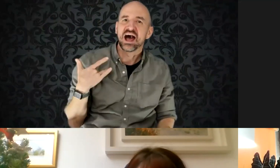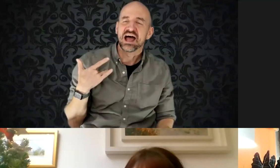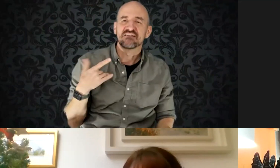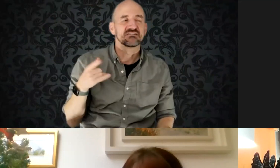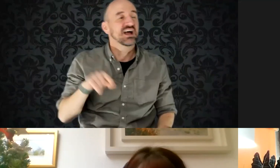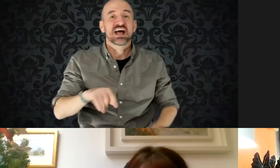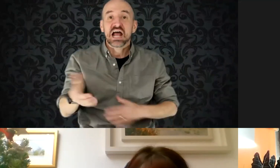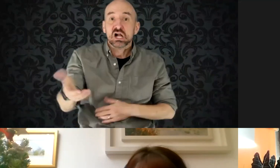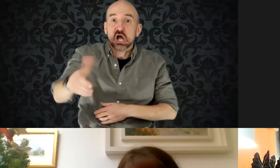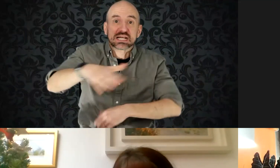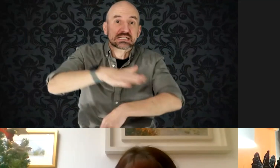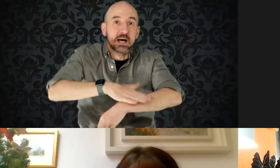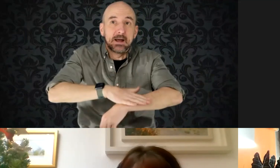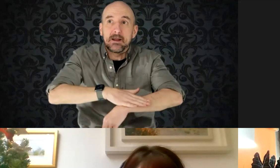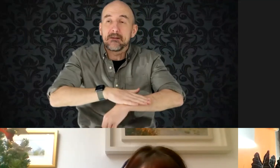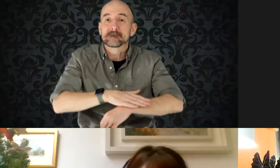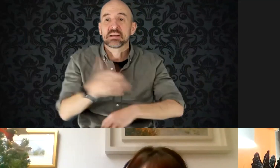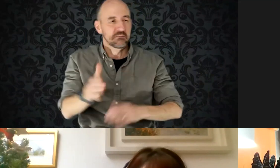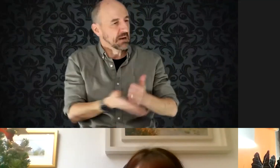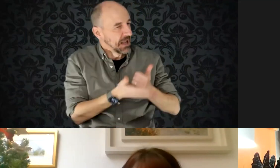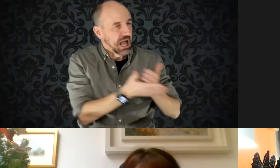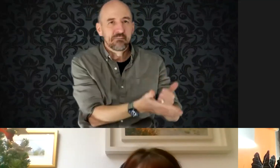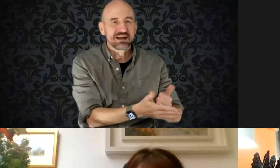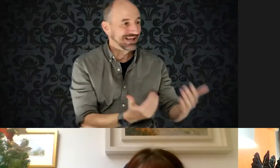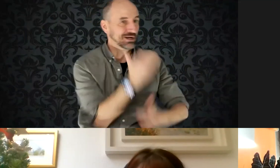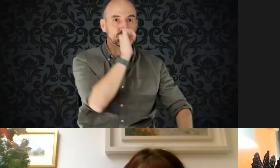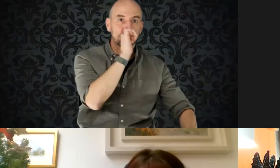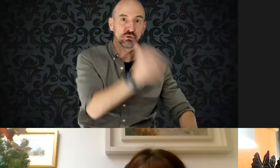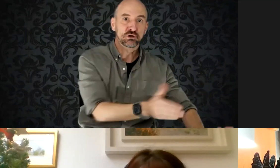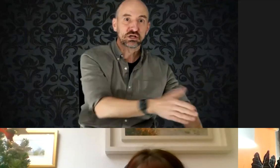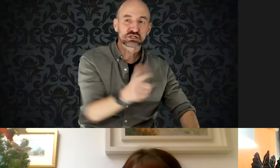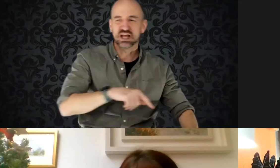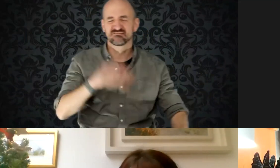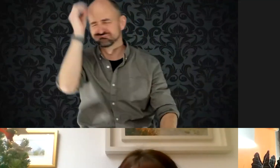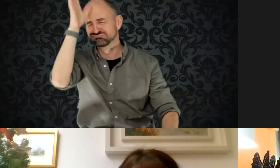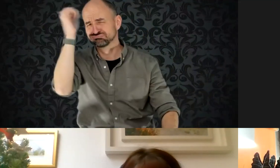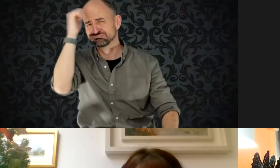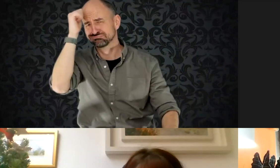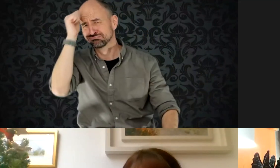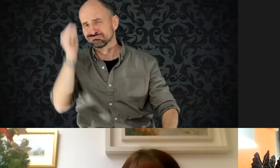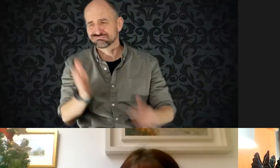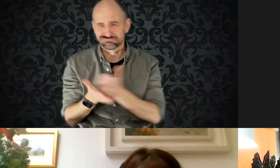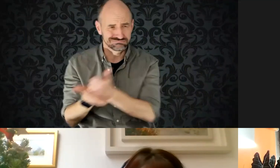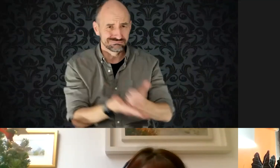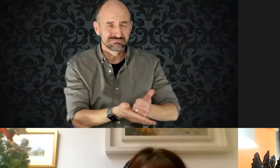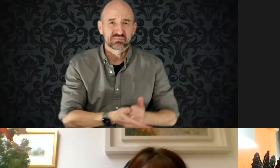introducing our next guest, Mark Lane. He has been designing and creating gardens and landscapes nationally and internationally for 20 years.